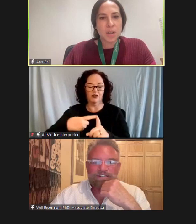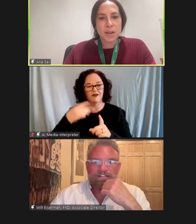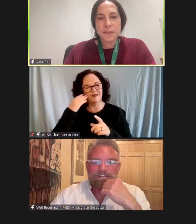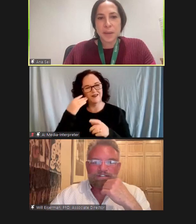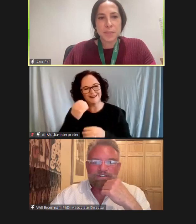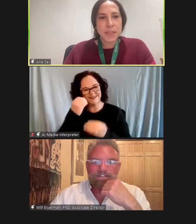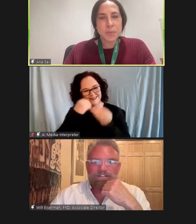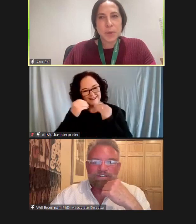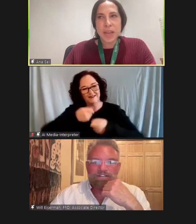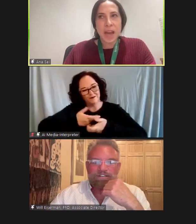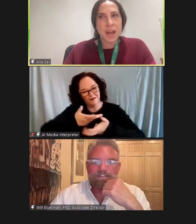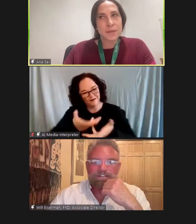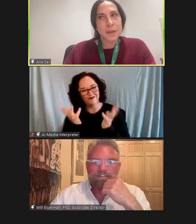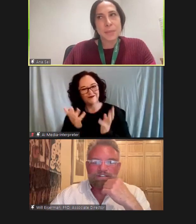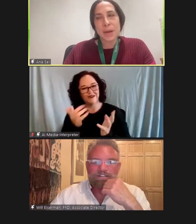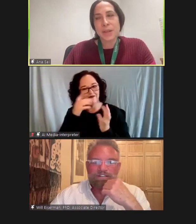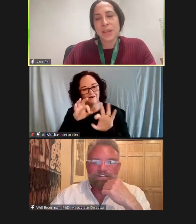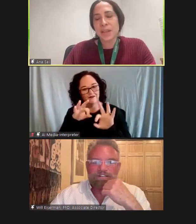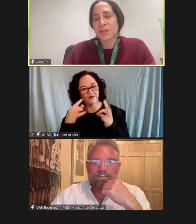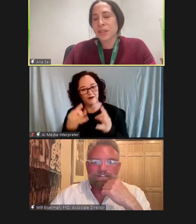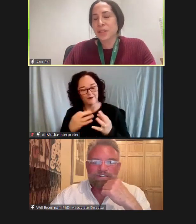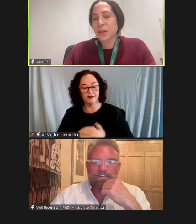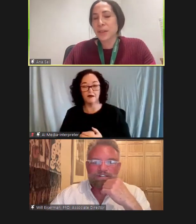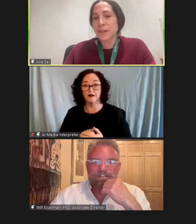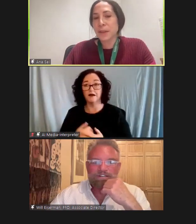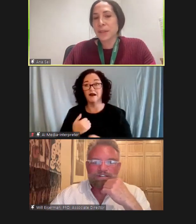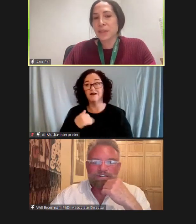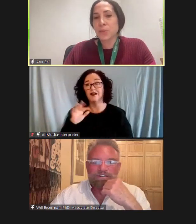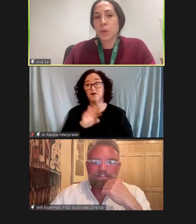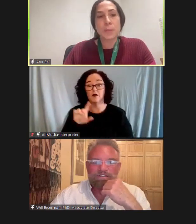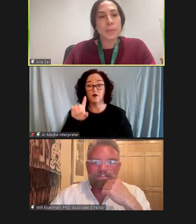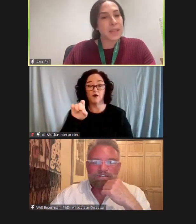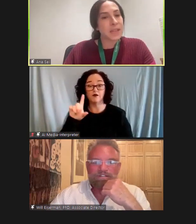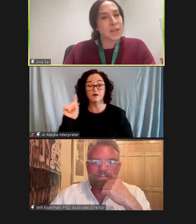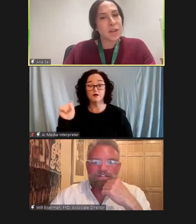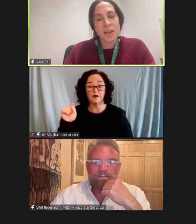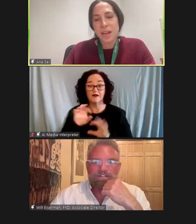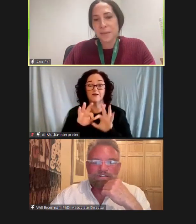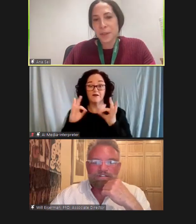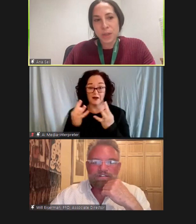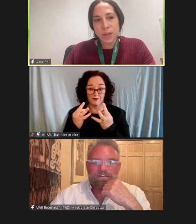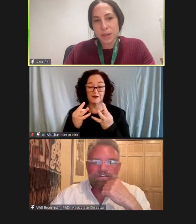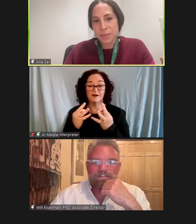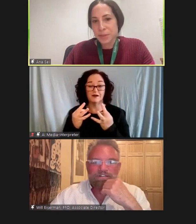families we have about 120 families